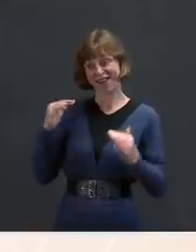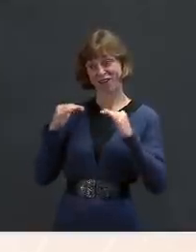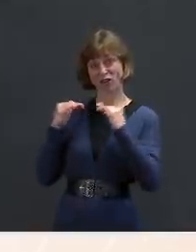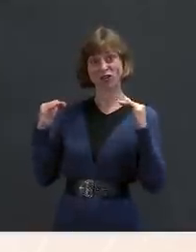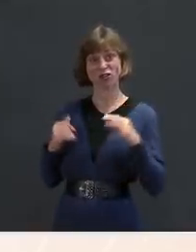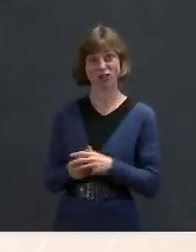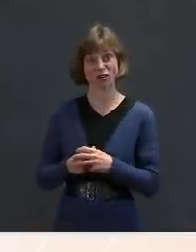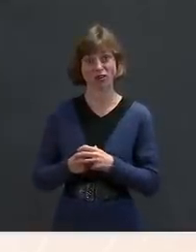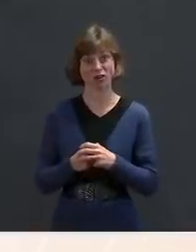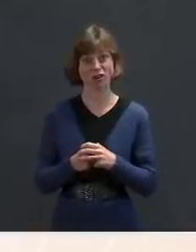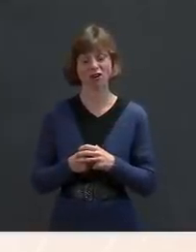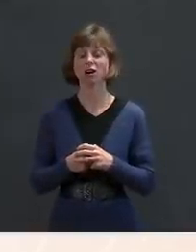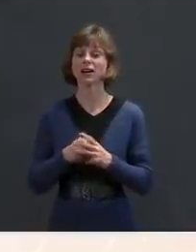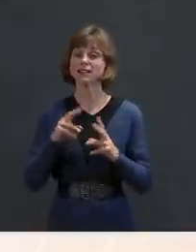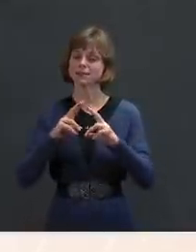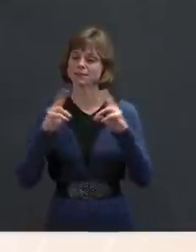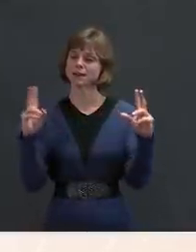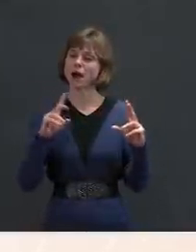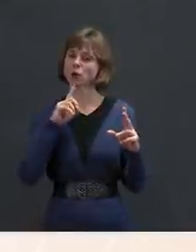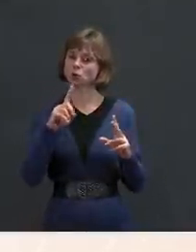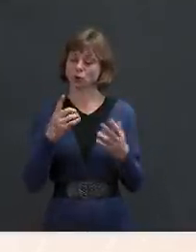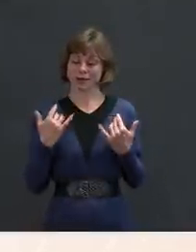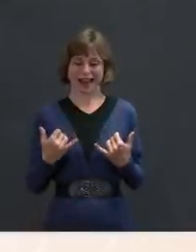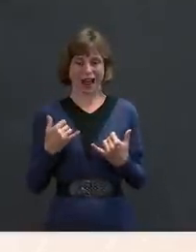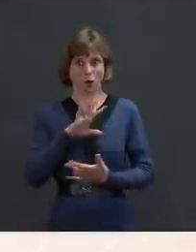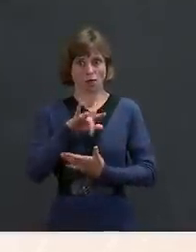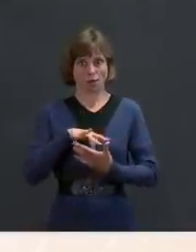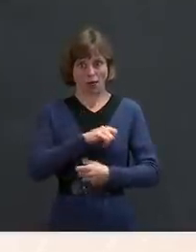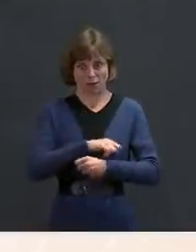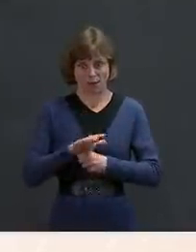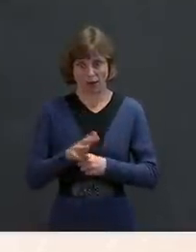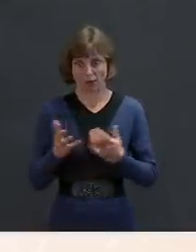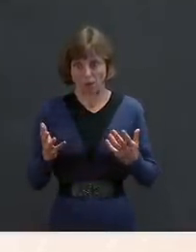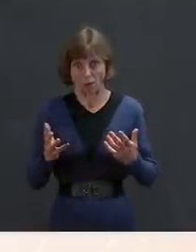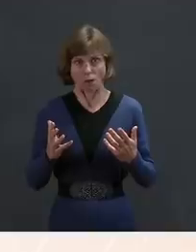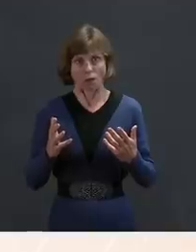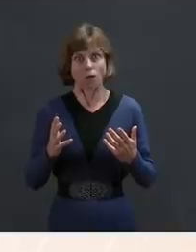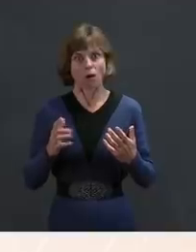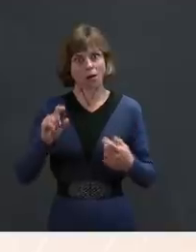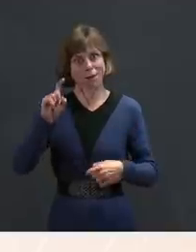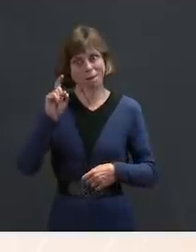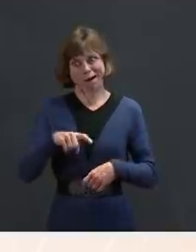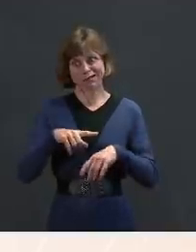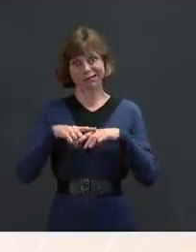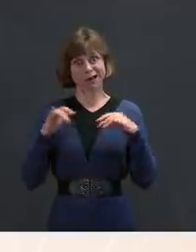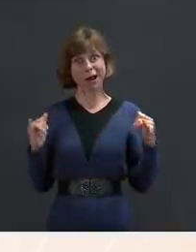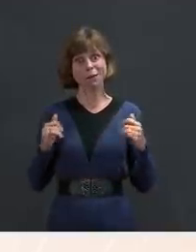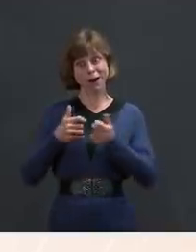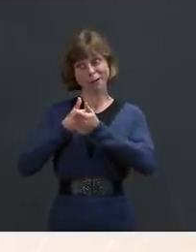when we're in the midst of the pandemic and are obligated, of course, to adhere to the restrictions